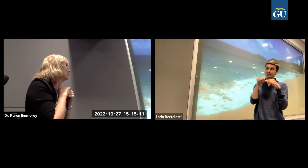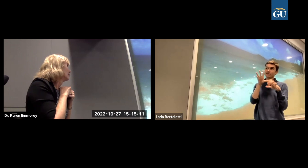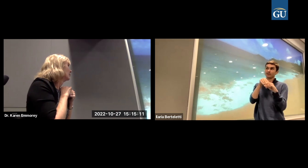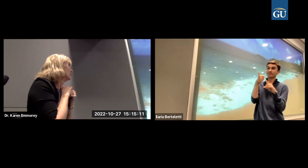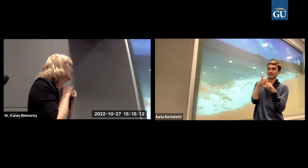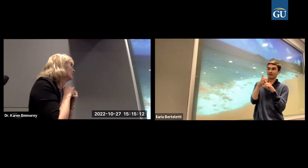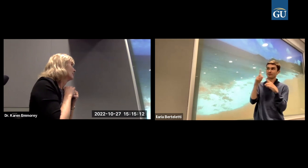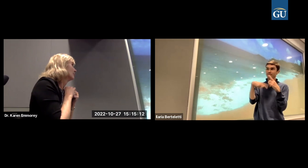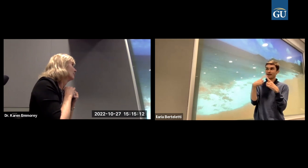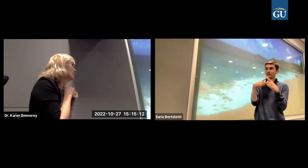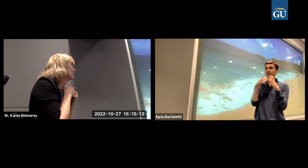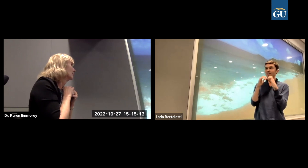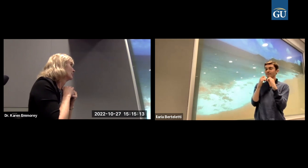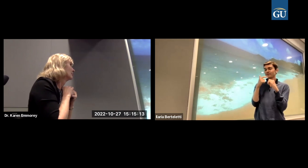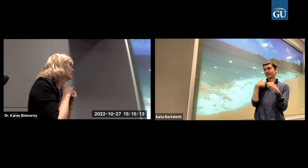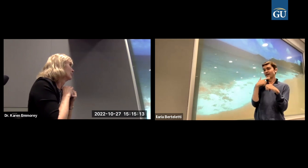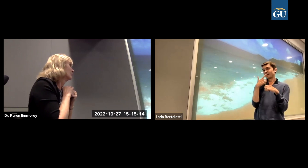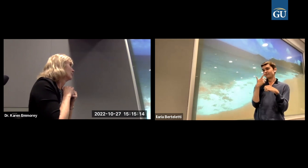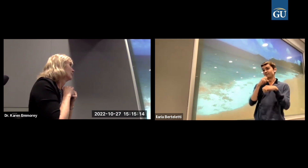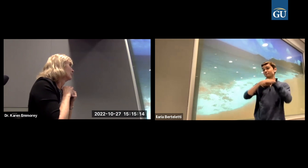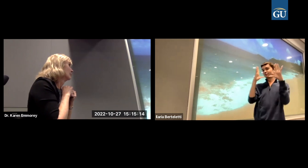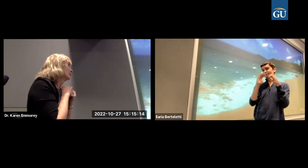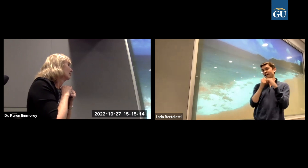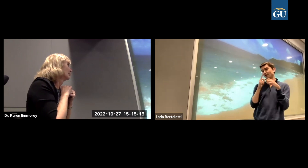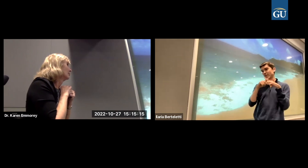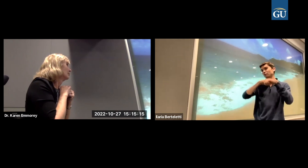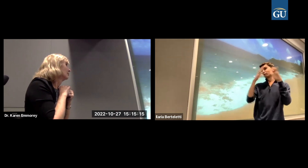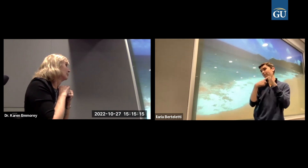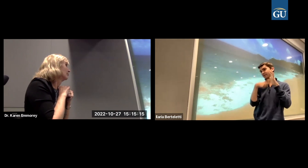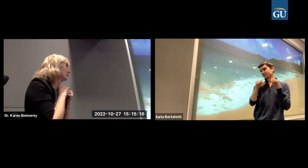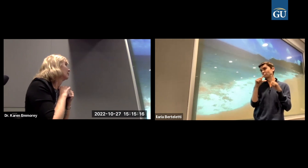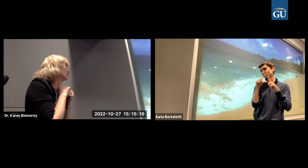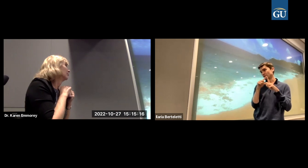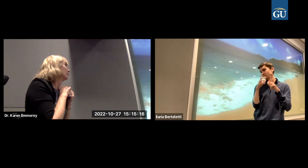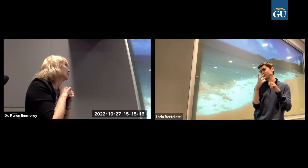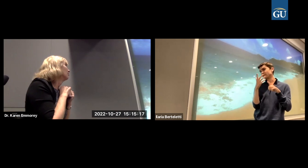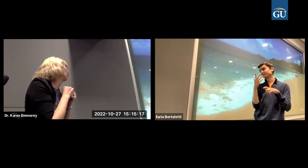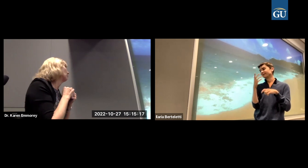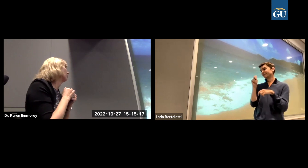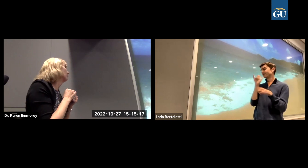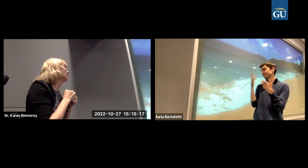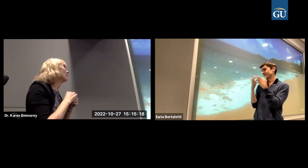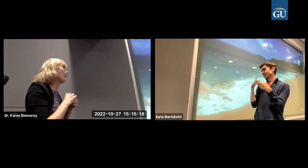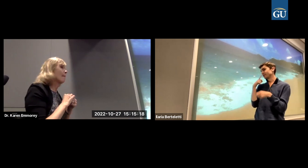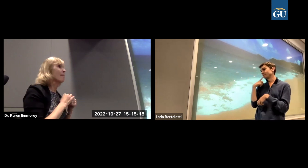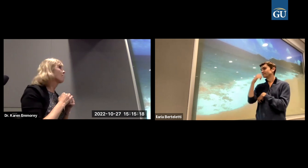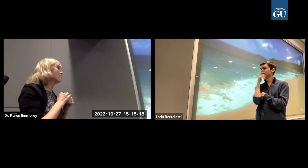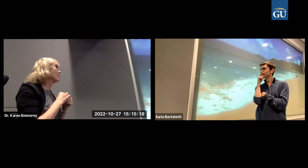Yeah, I think that's probably true. I think that it might not be as